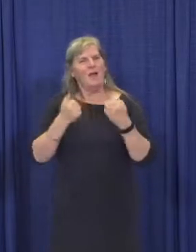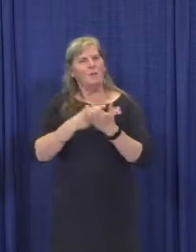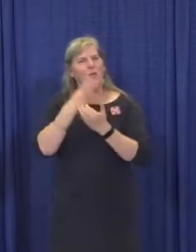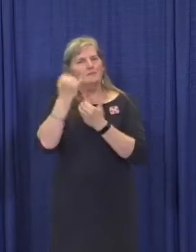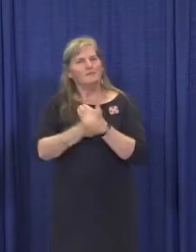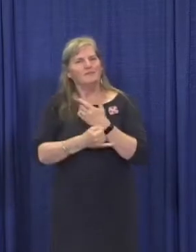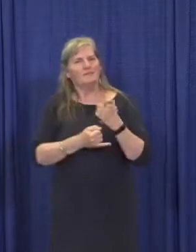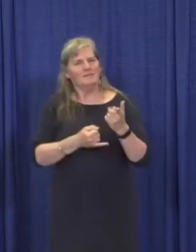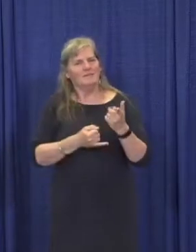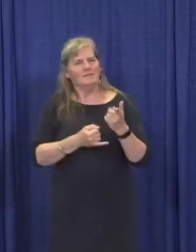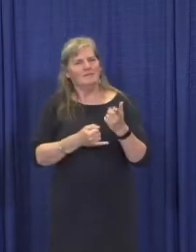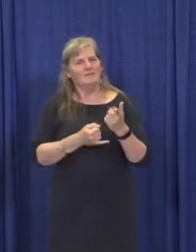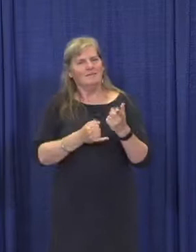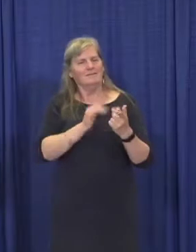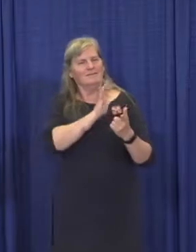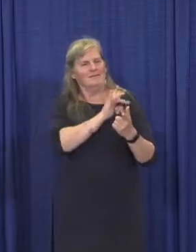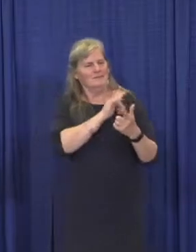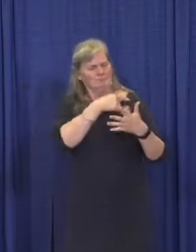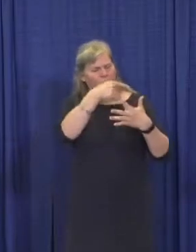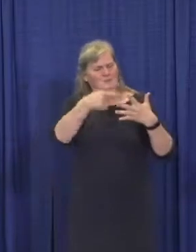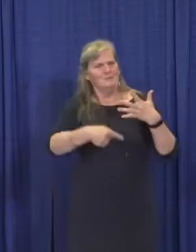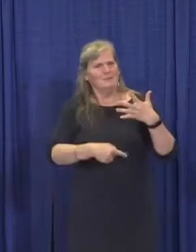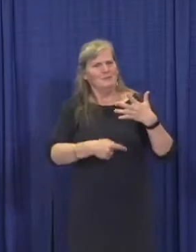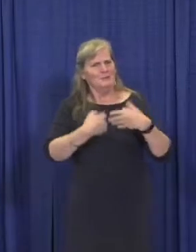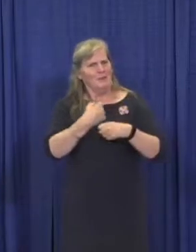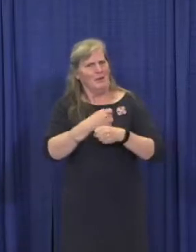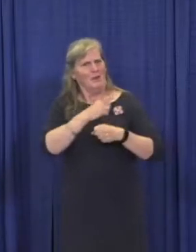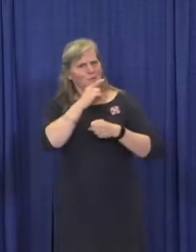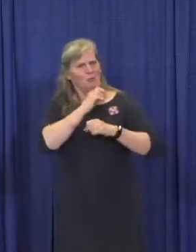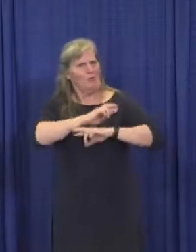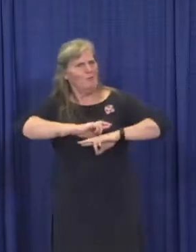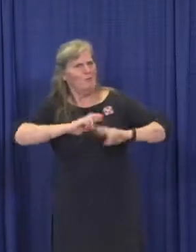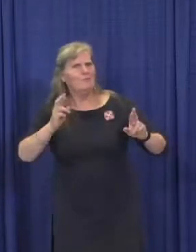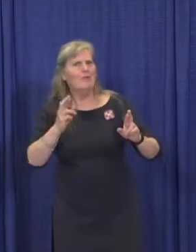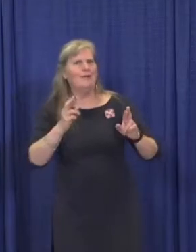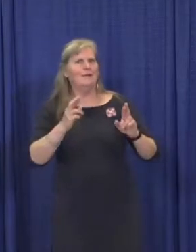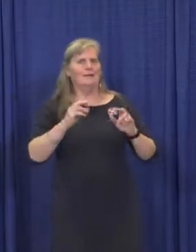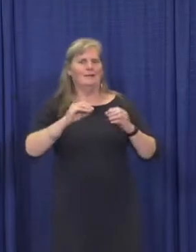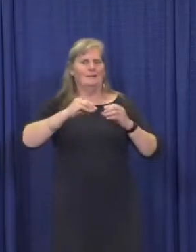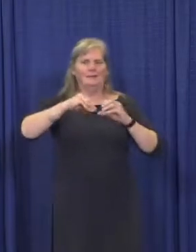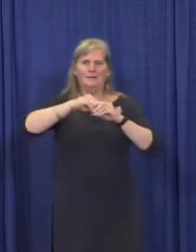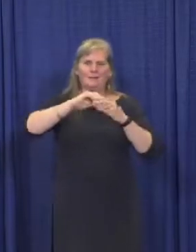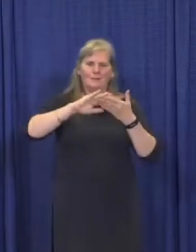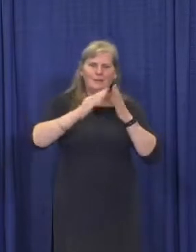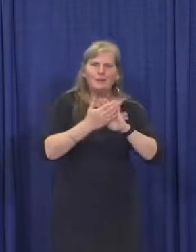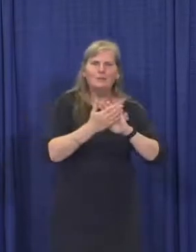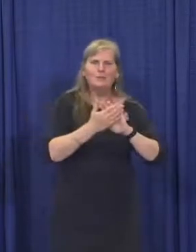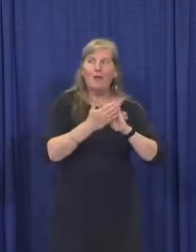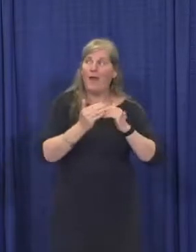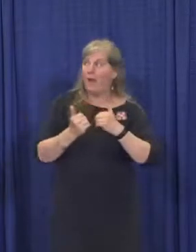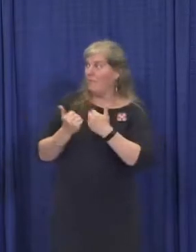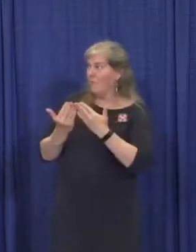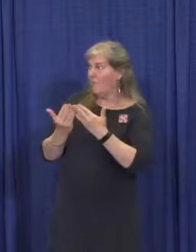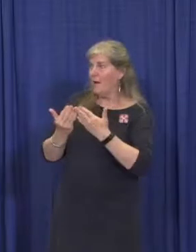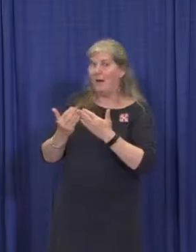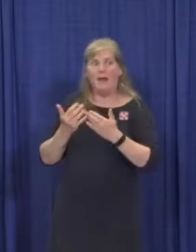health project. Is these efforts of making sure we have the diligence and communities that are keeping